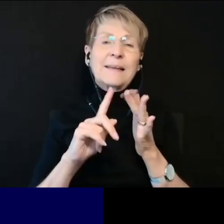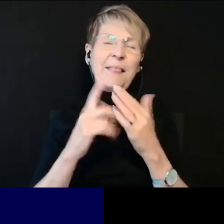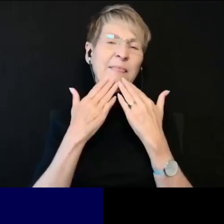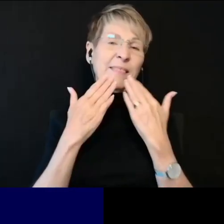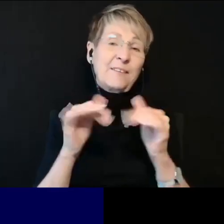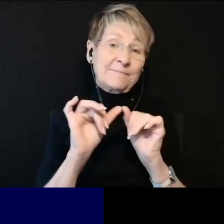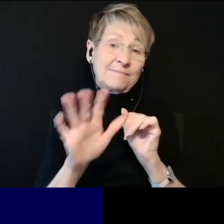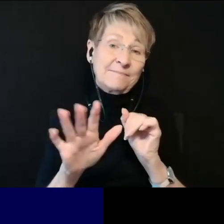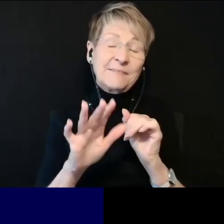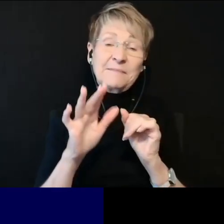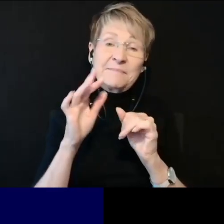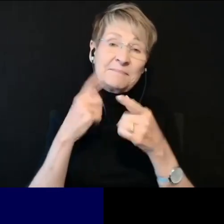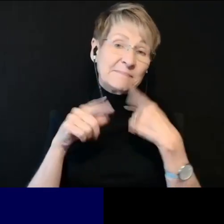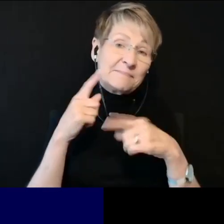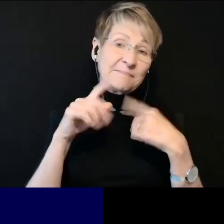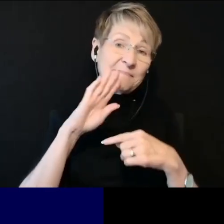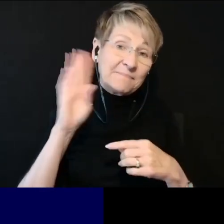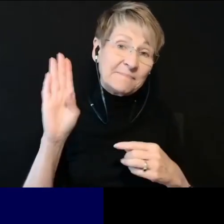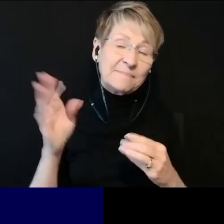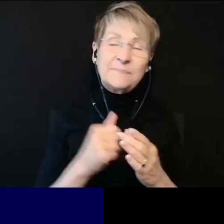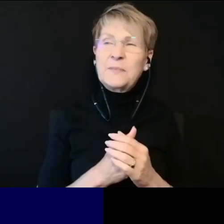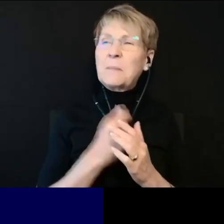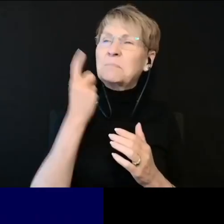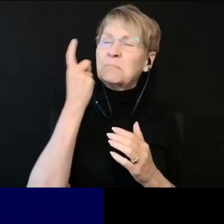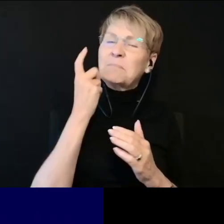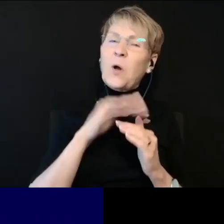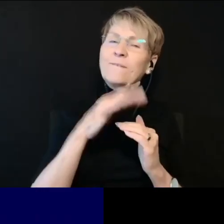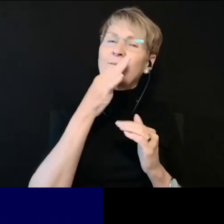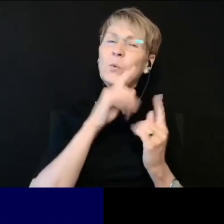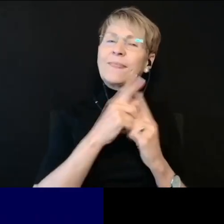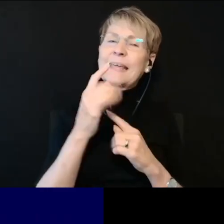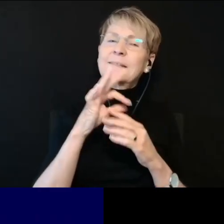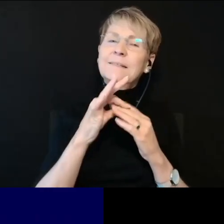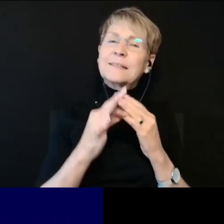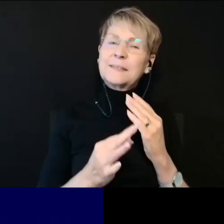curious about a couple of things. The first thing is, what is your reaction to the recent